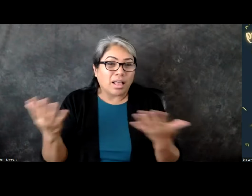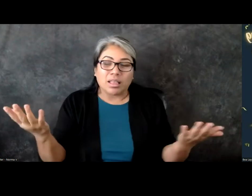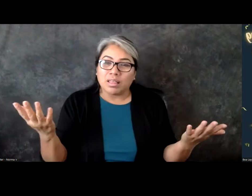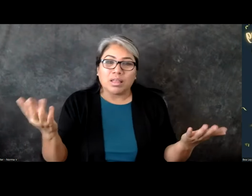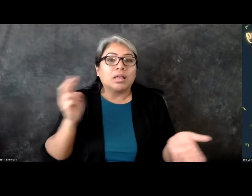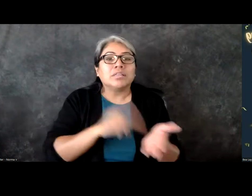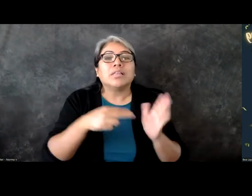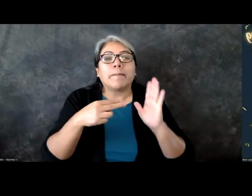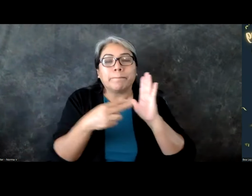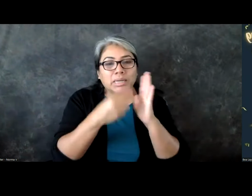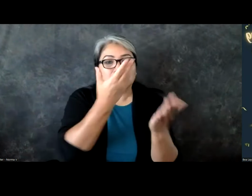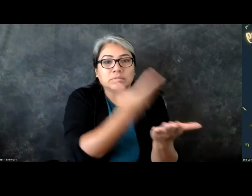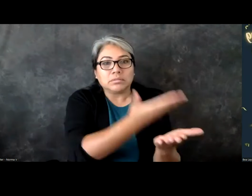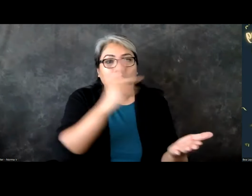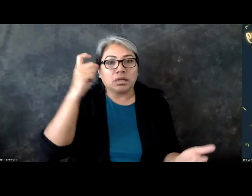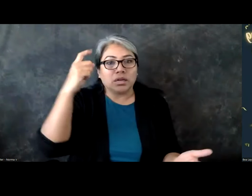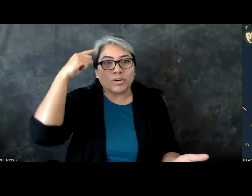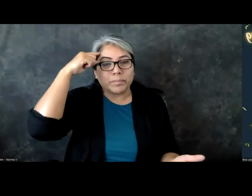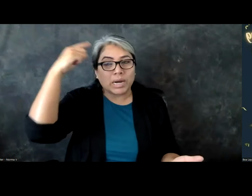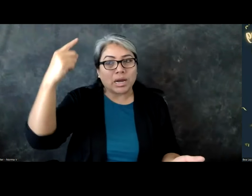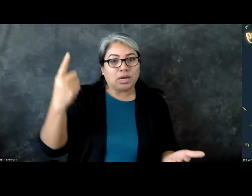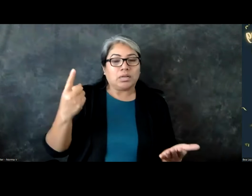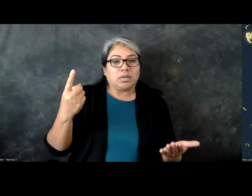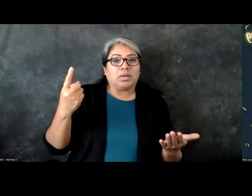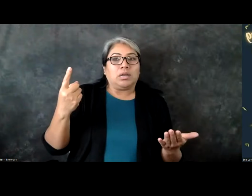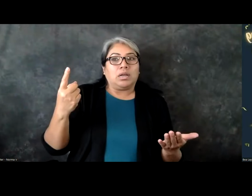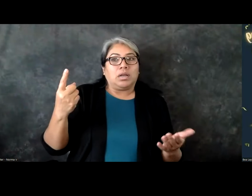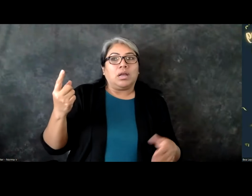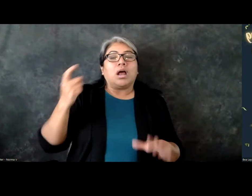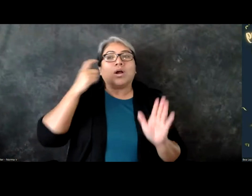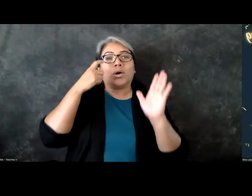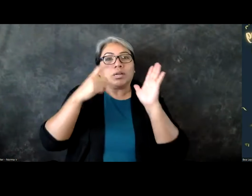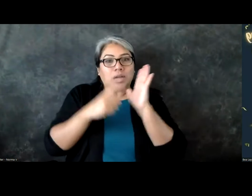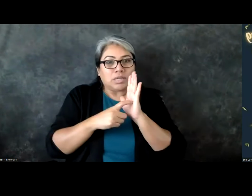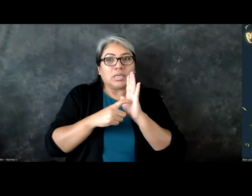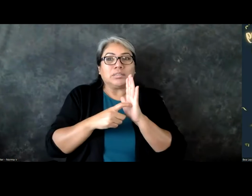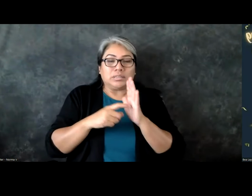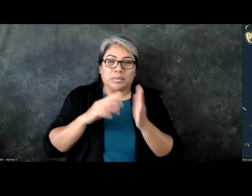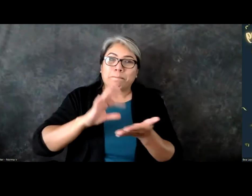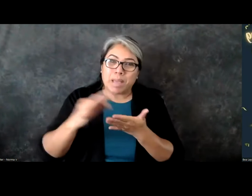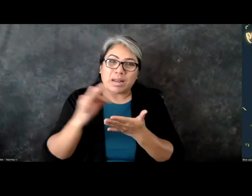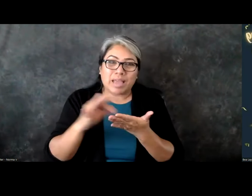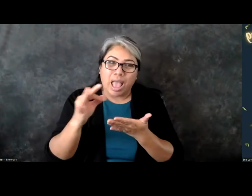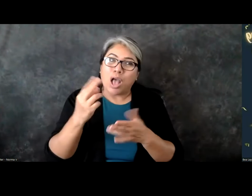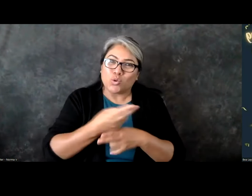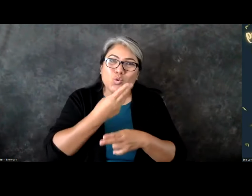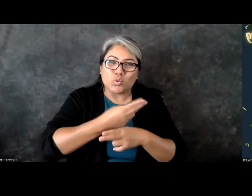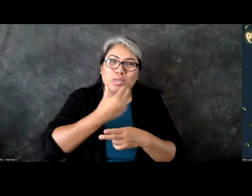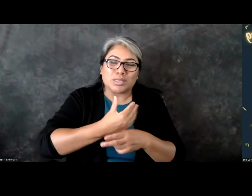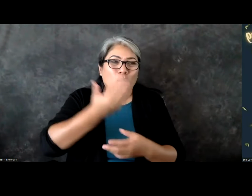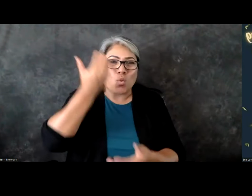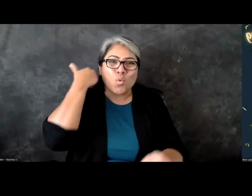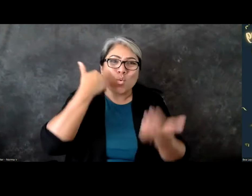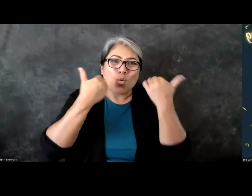savings to become eligible for Medi-Cal. And this just goes to show, you know, that the government realizes how widely